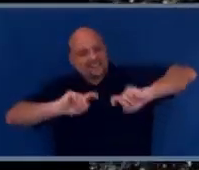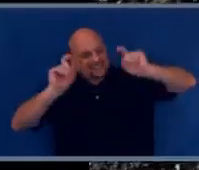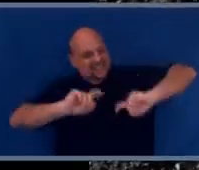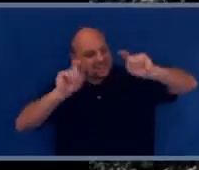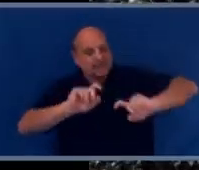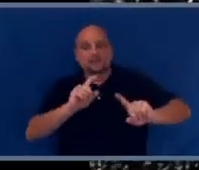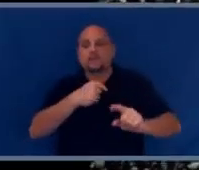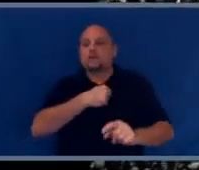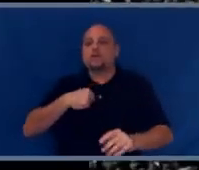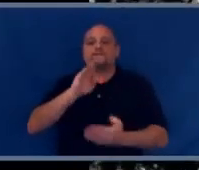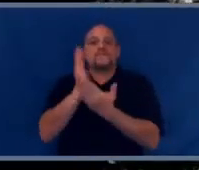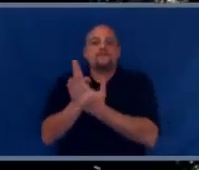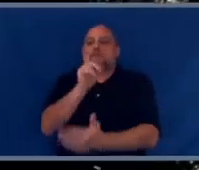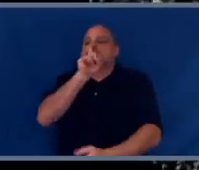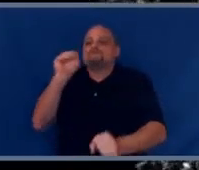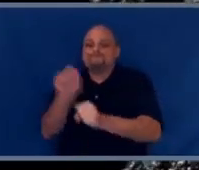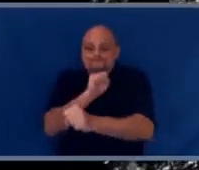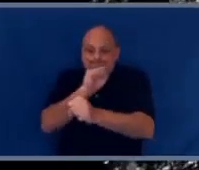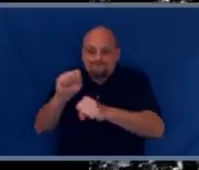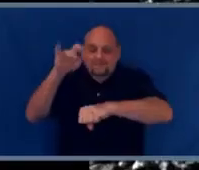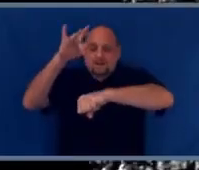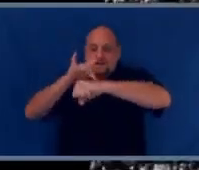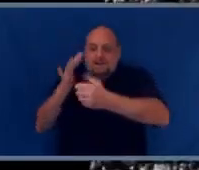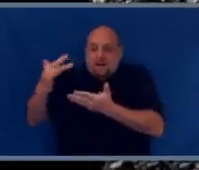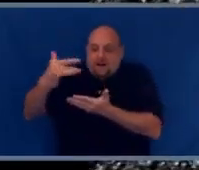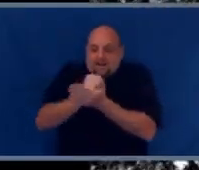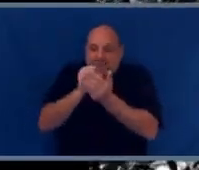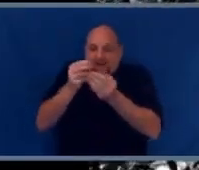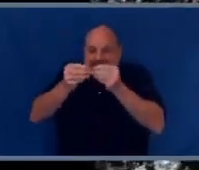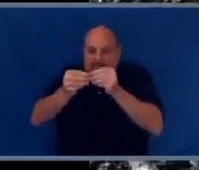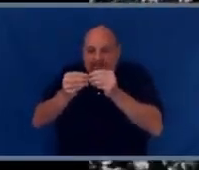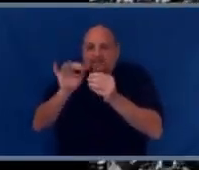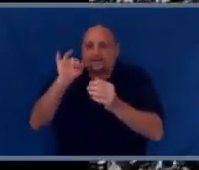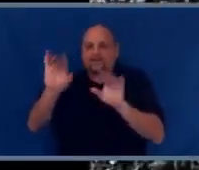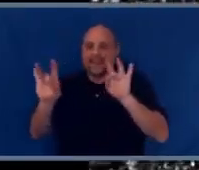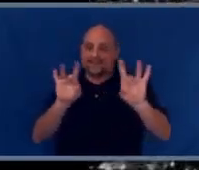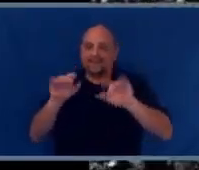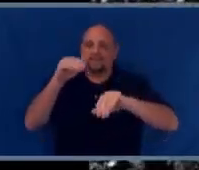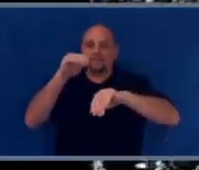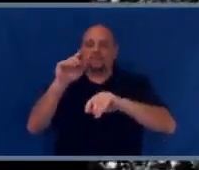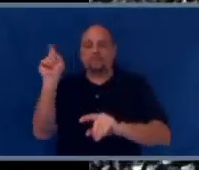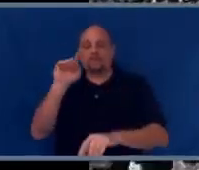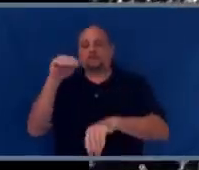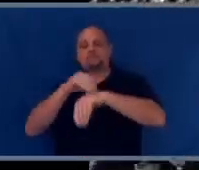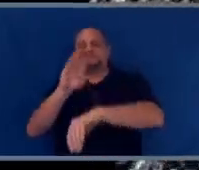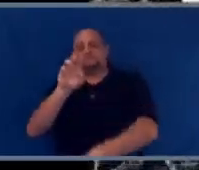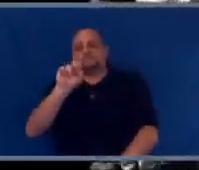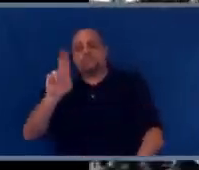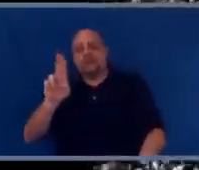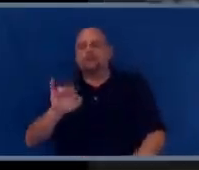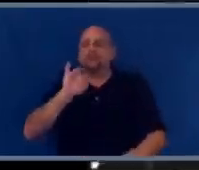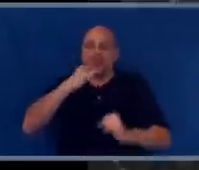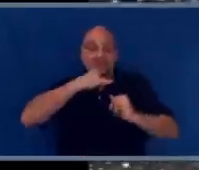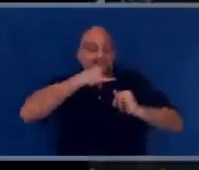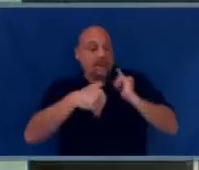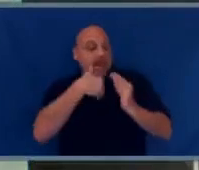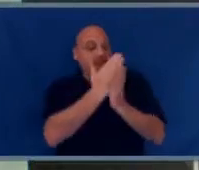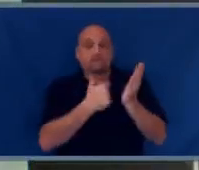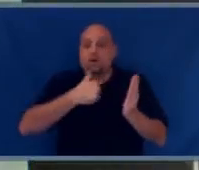HUNDREDS OF ASSESSMENTS. THAT WAS THE LAST PIECE.